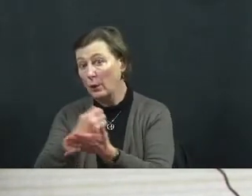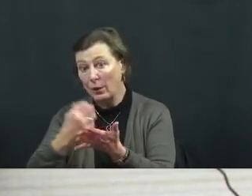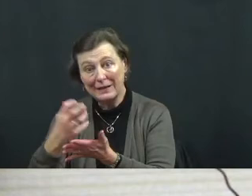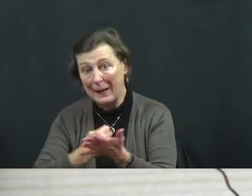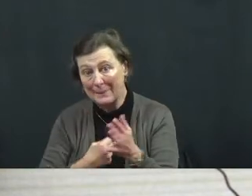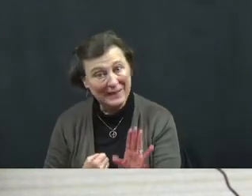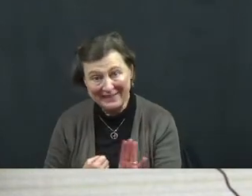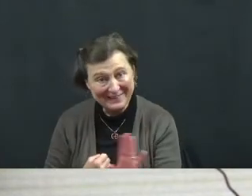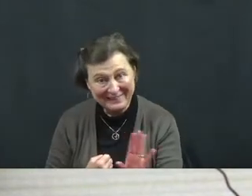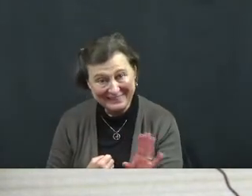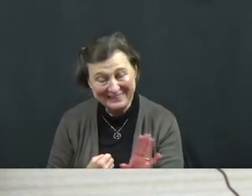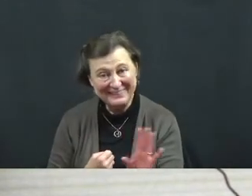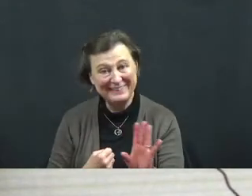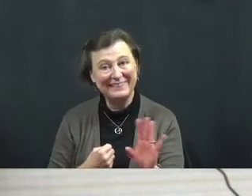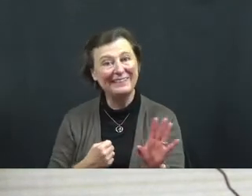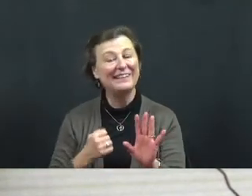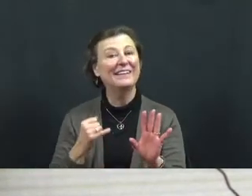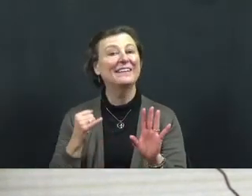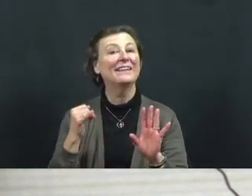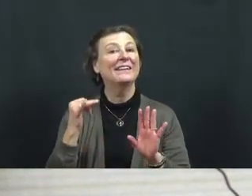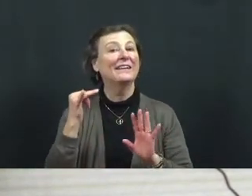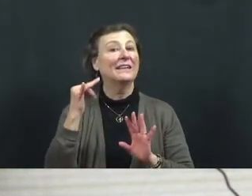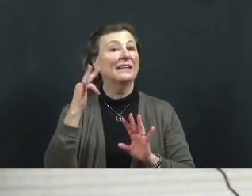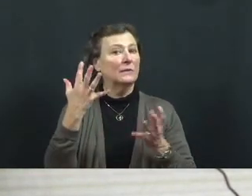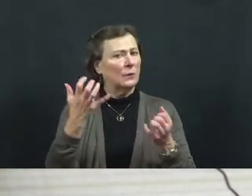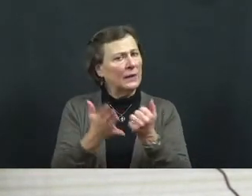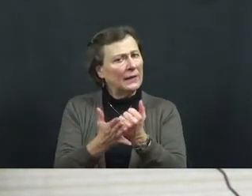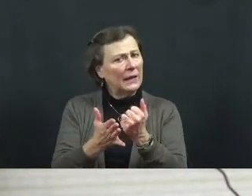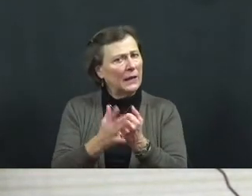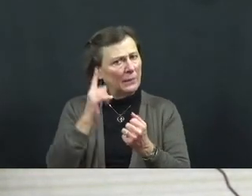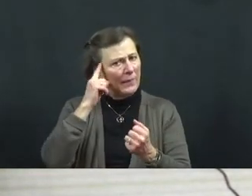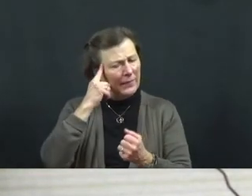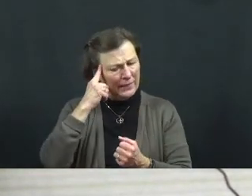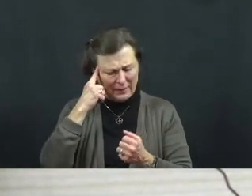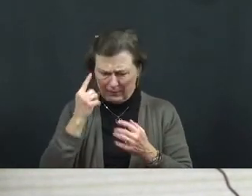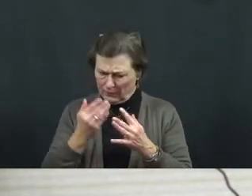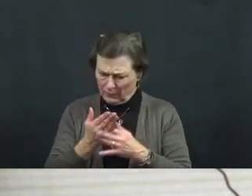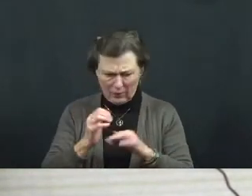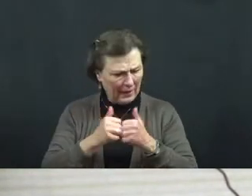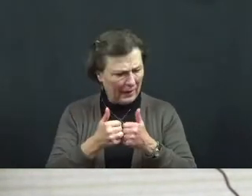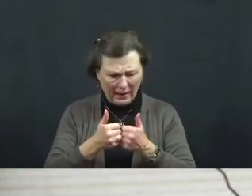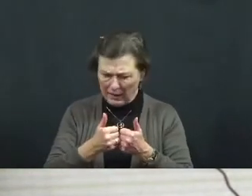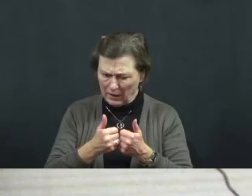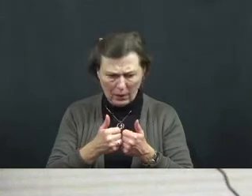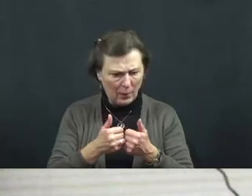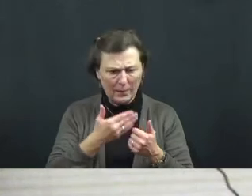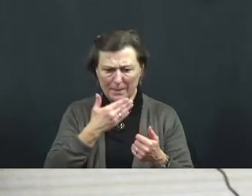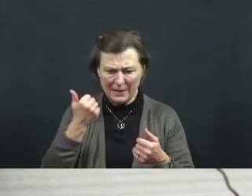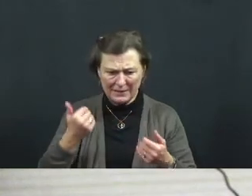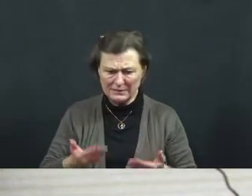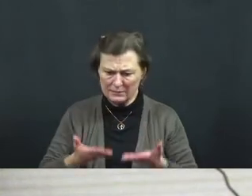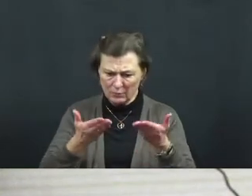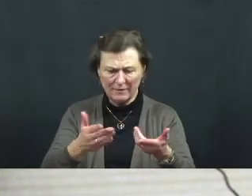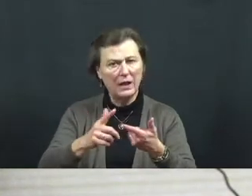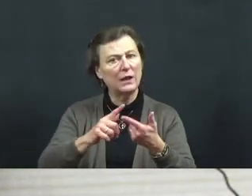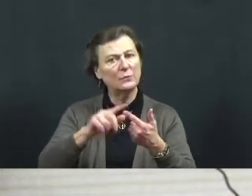and, if you would like a little help thinking through how best to provide for UUCS, as well